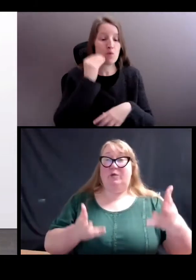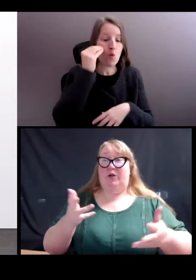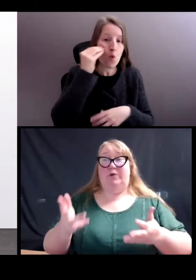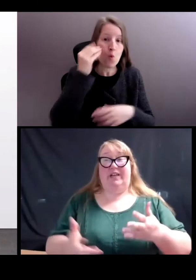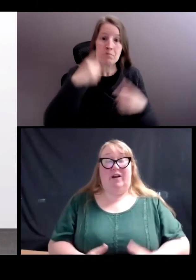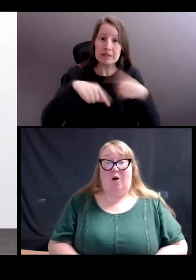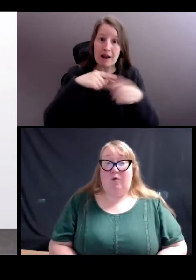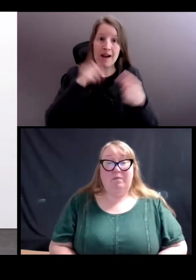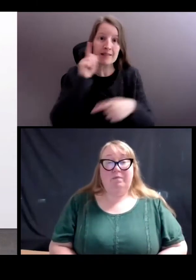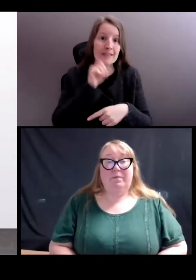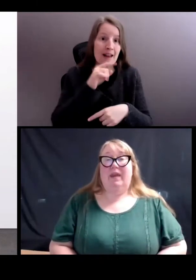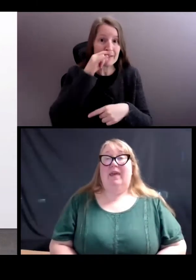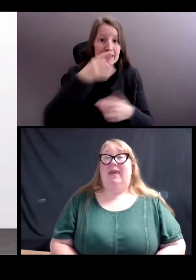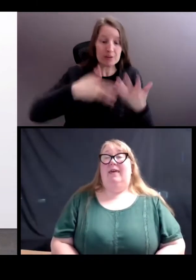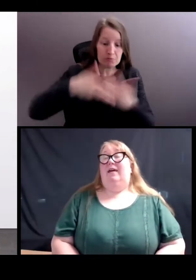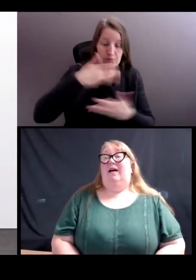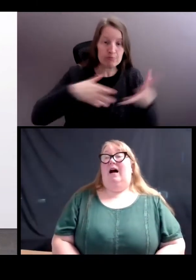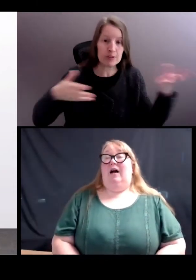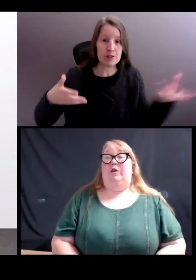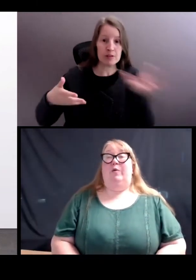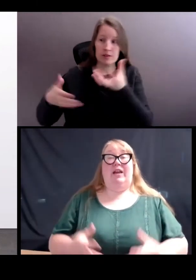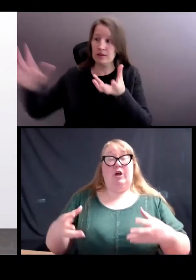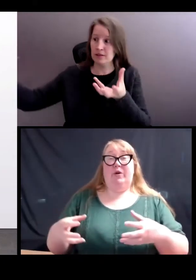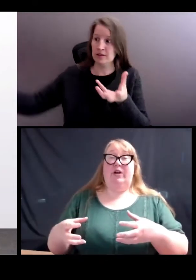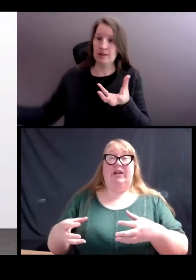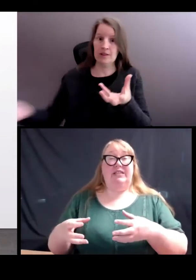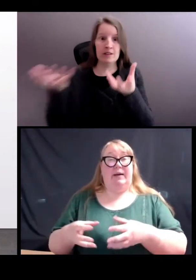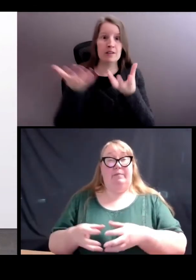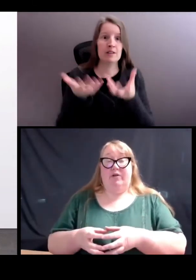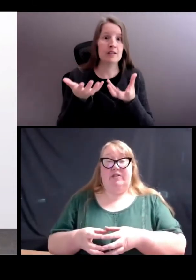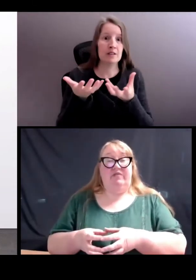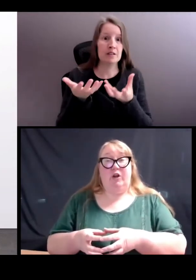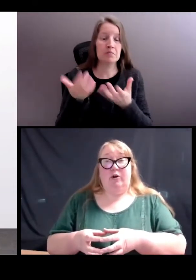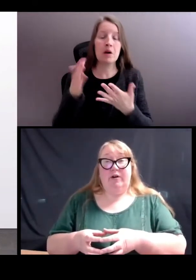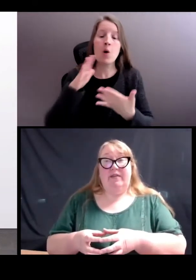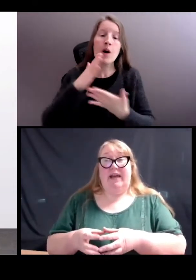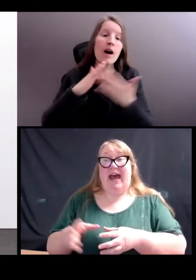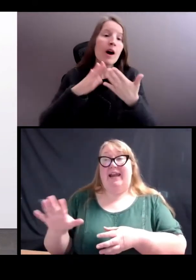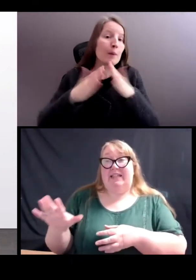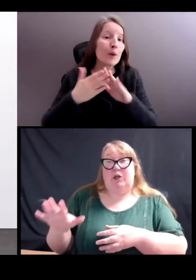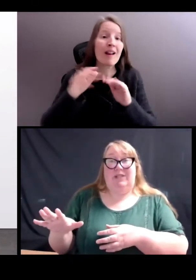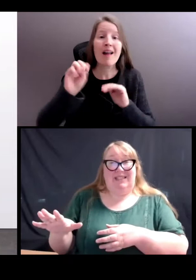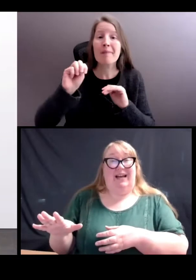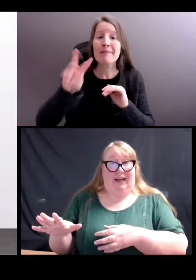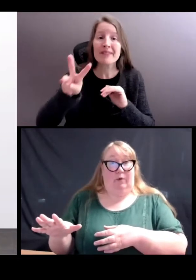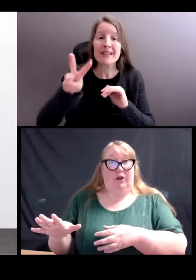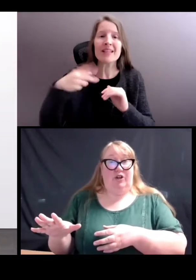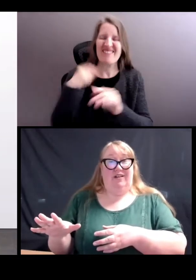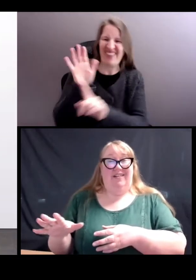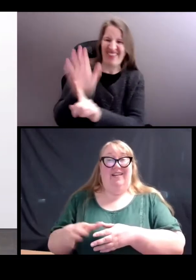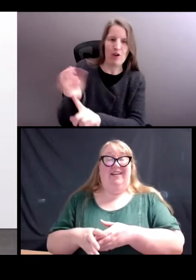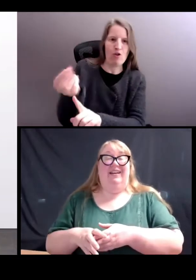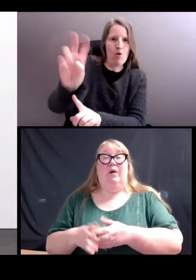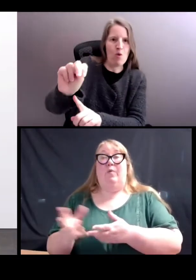were using at home, you had communities like Martha's Vineyard that had its own sign language